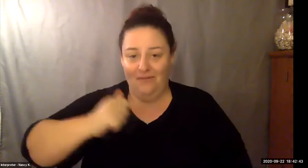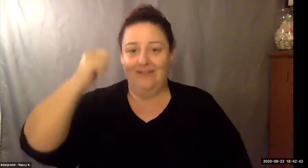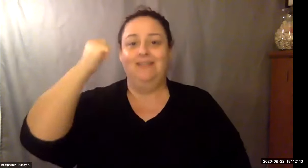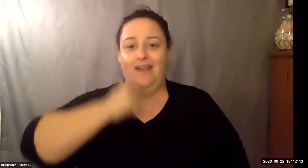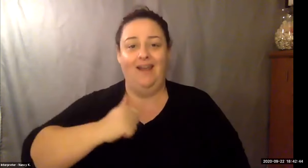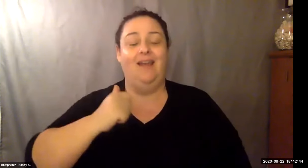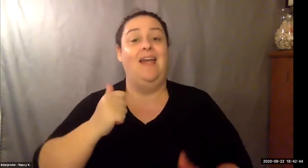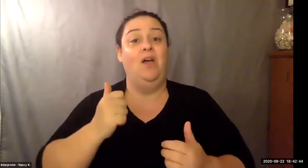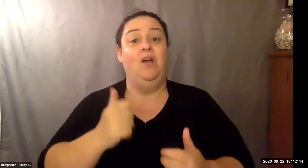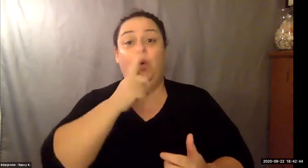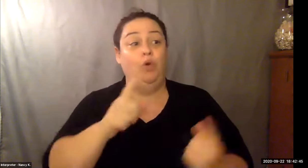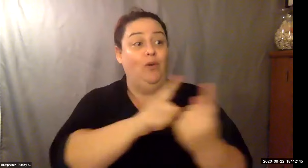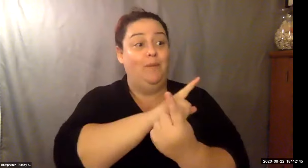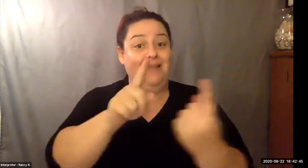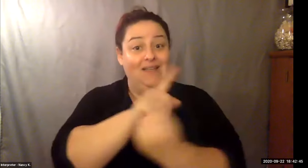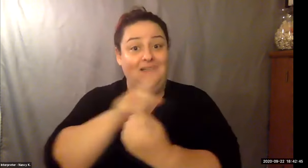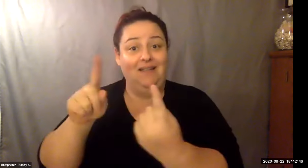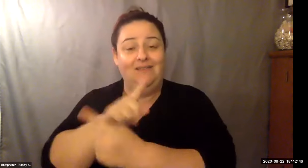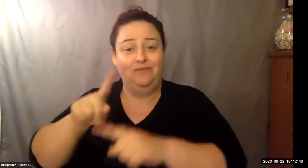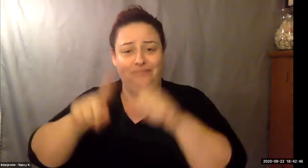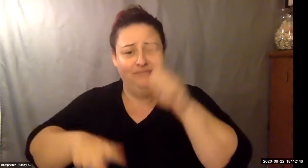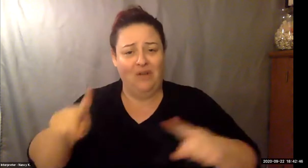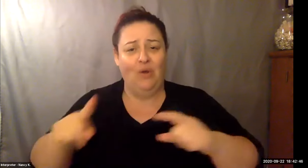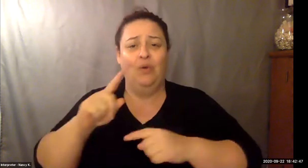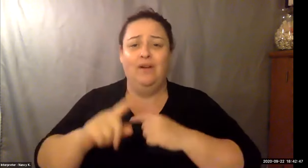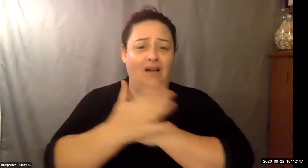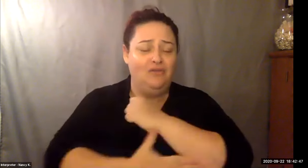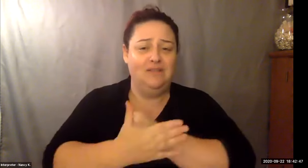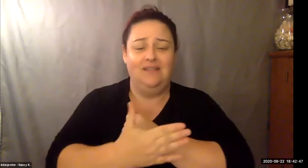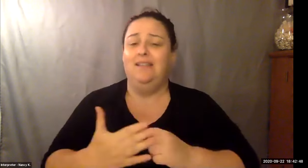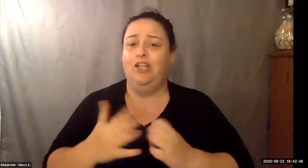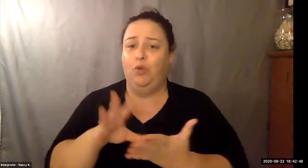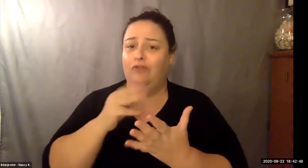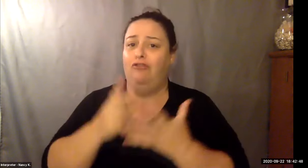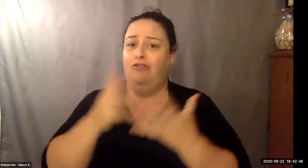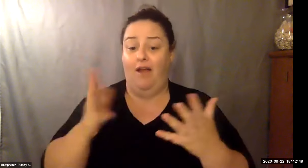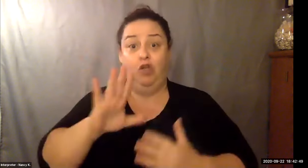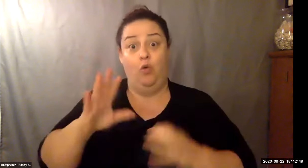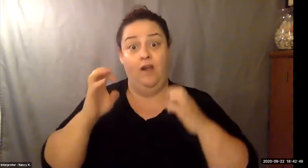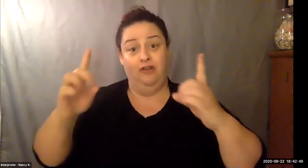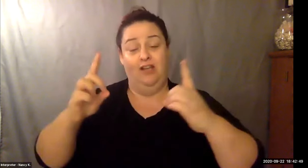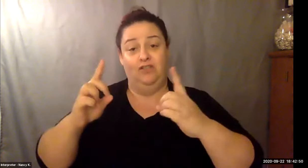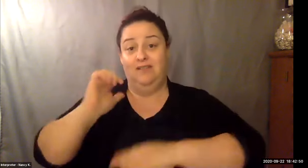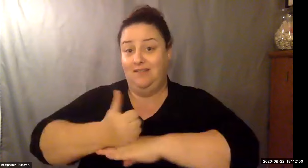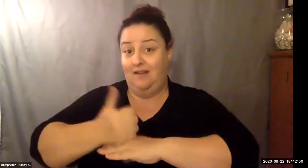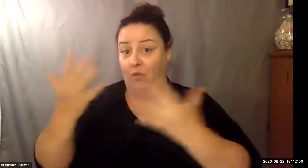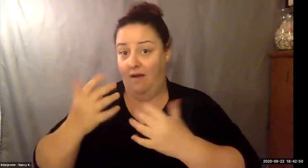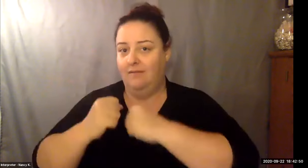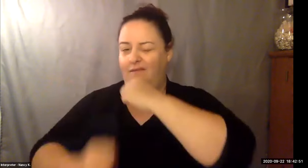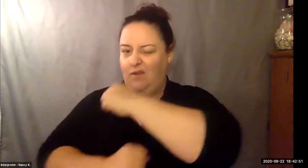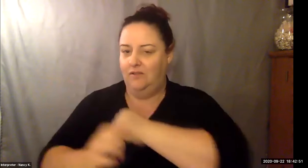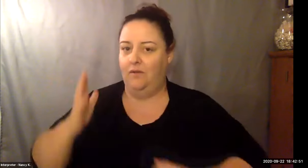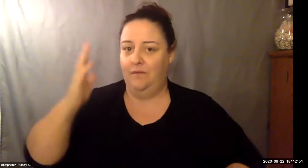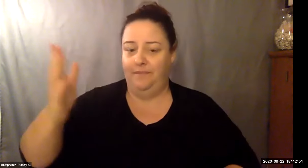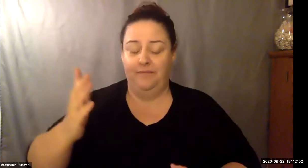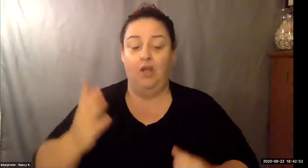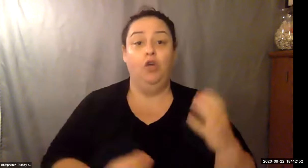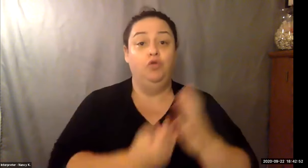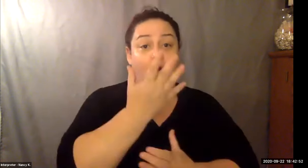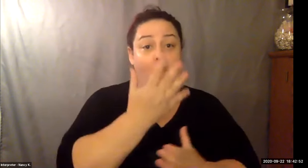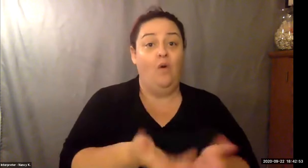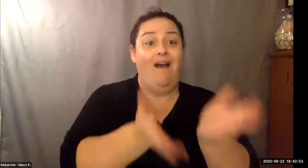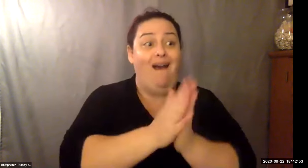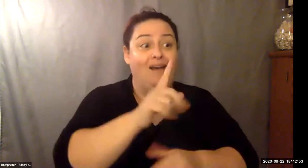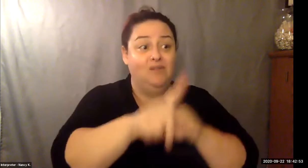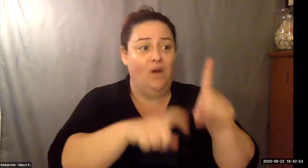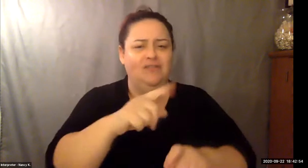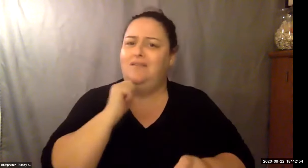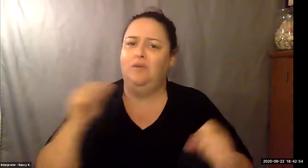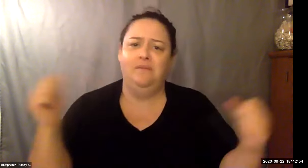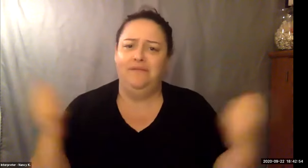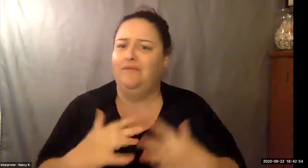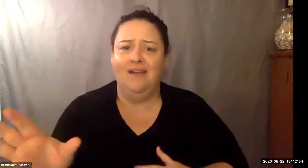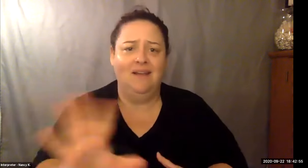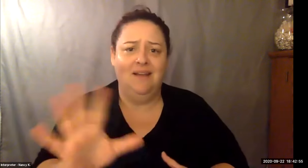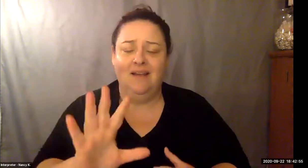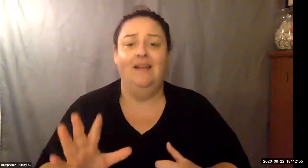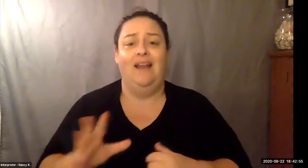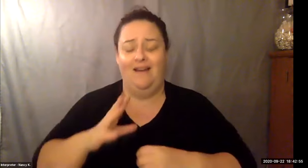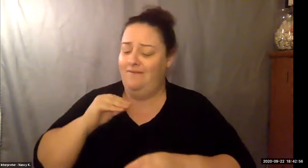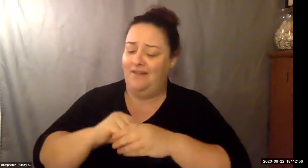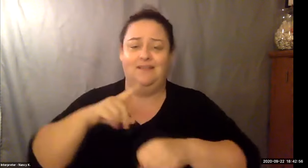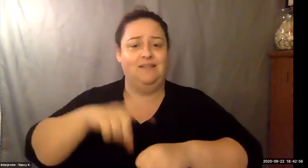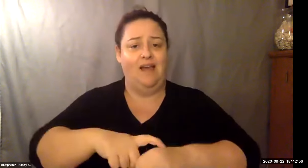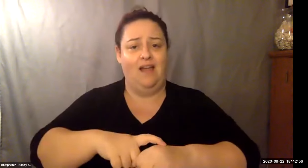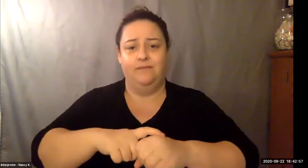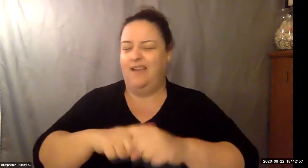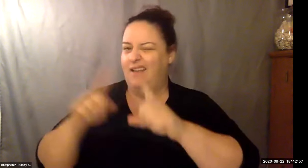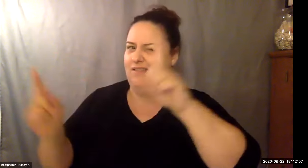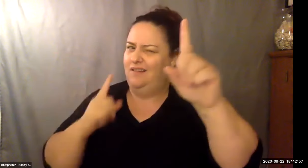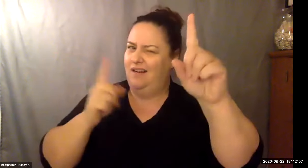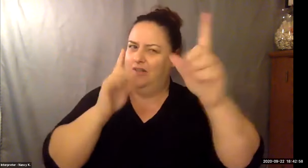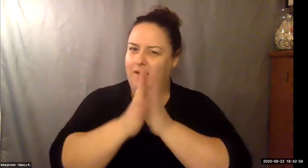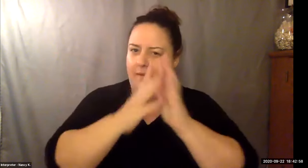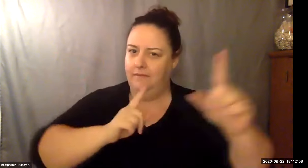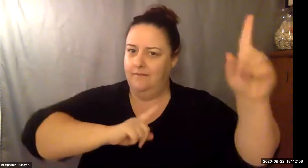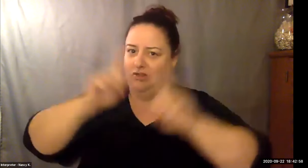Keith Wolling: We met we had 911 we've added economic downfalls we had 2008 the the crash of the markets and now we have coven. These are all chapters in your life that you learn and grow and understand how the I have to work to work your way through that. It's not easy.